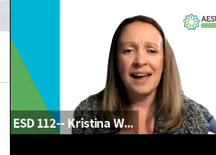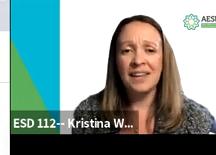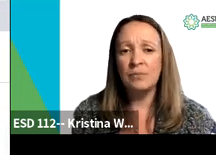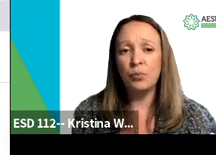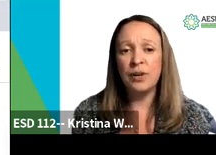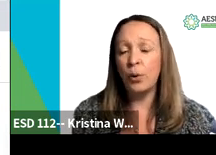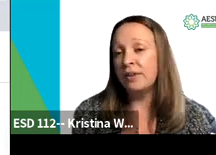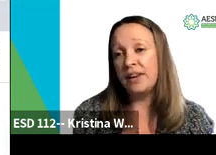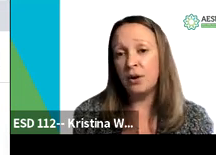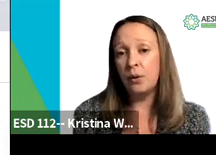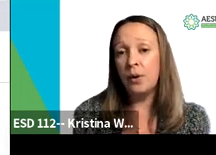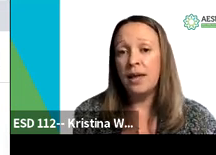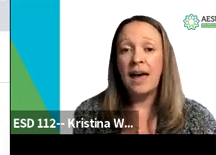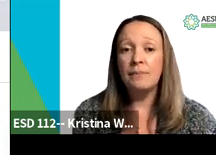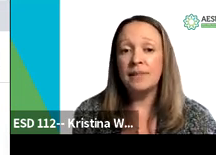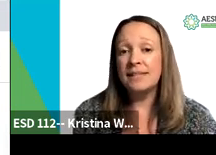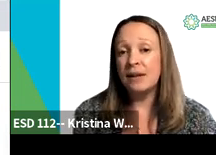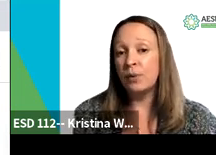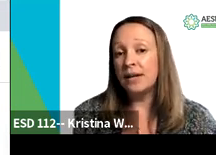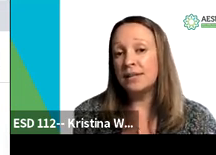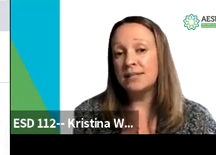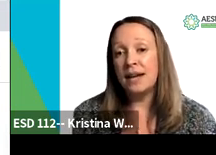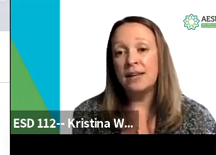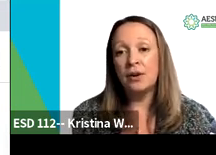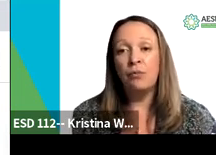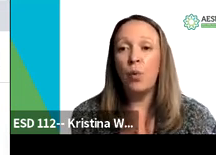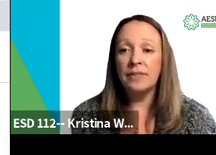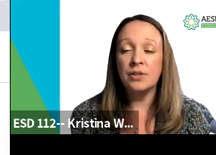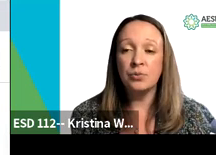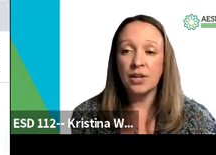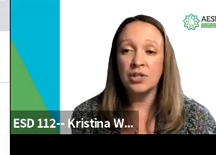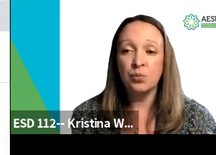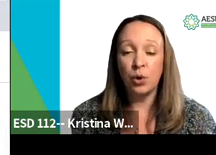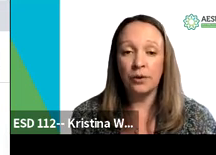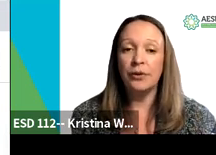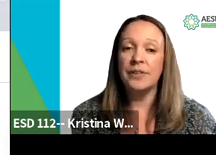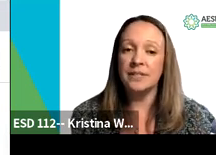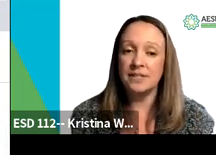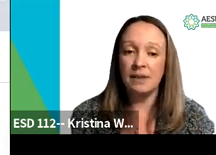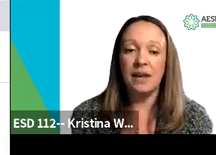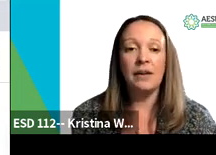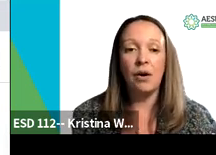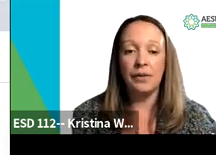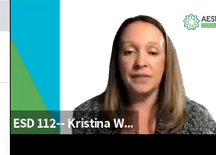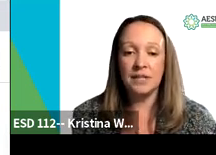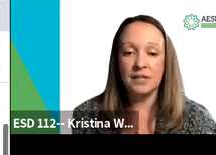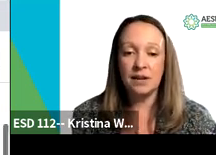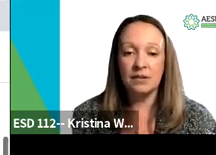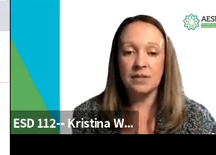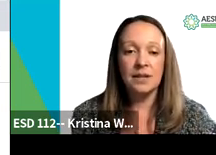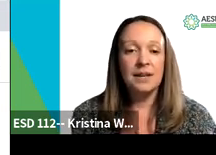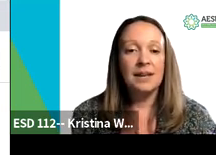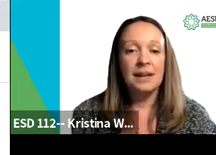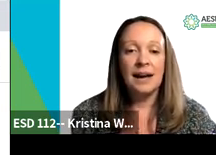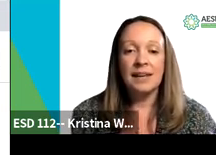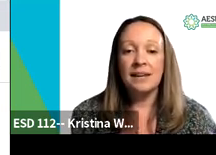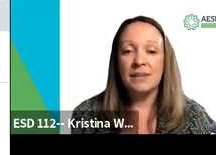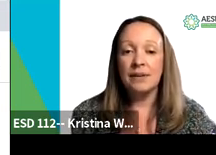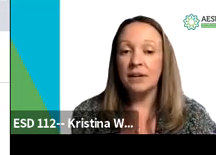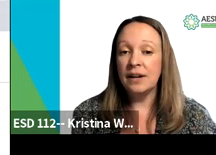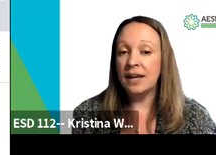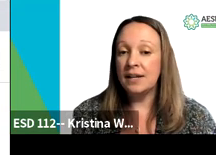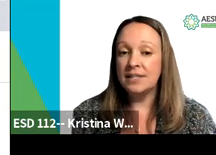ESD 112-- Kristina Wambold: I could record a video and place it right inside here of what the directions were for this assignment and all of the details. I can come down here and I can assign